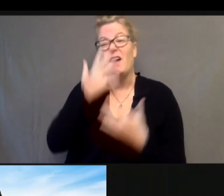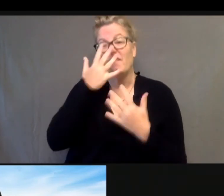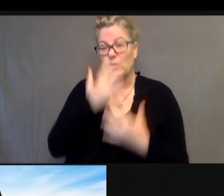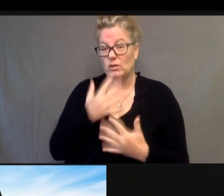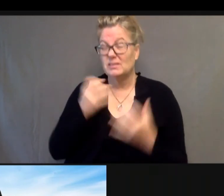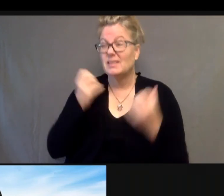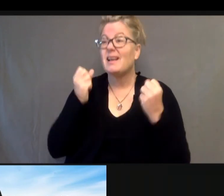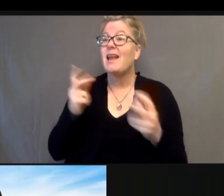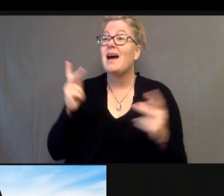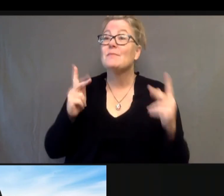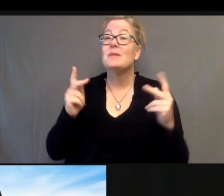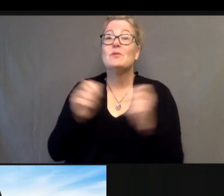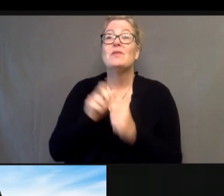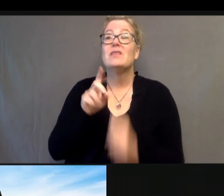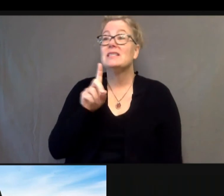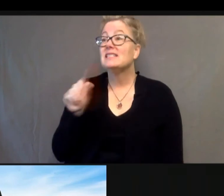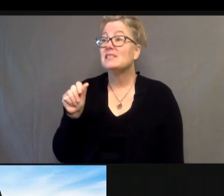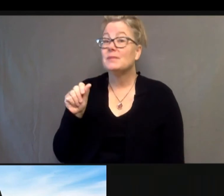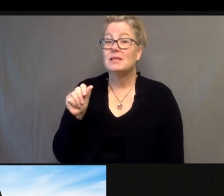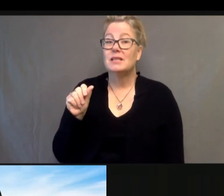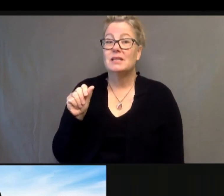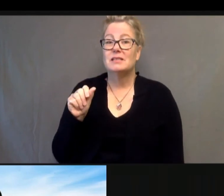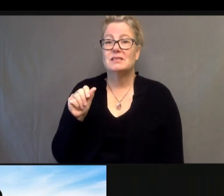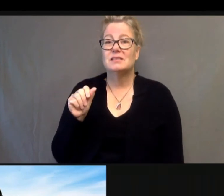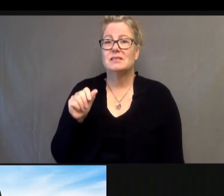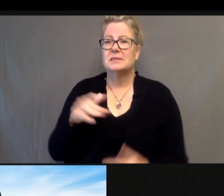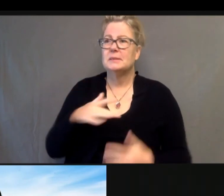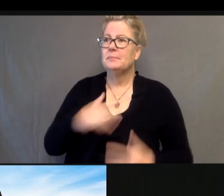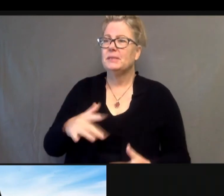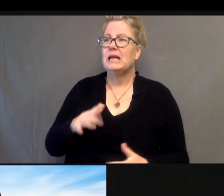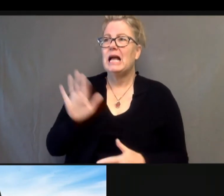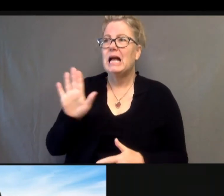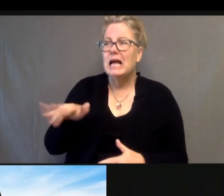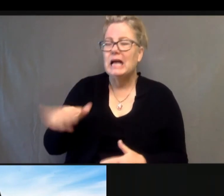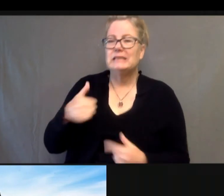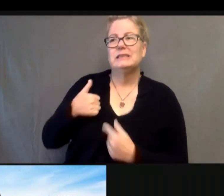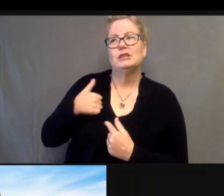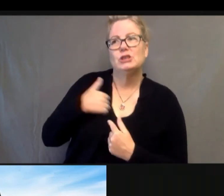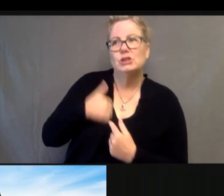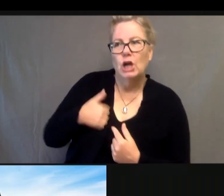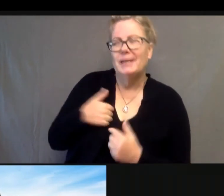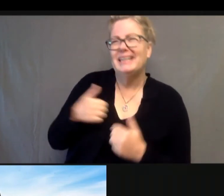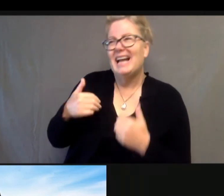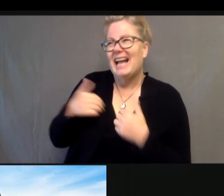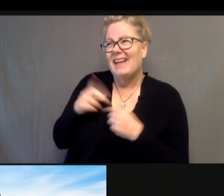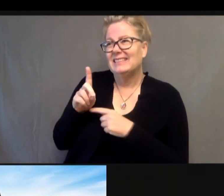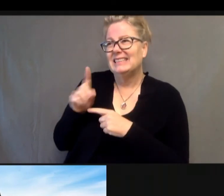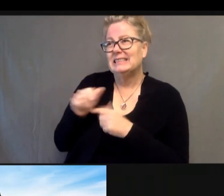with disabilities can be very apologetic about having a disability, about inconveniencing